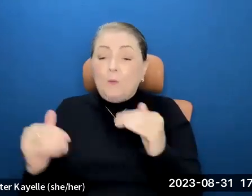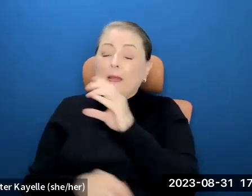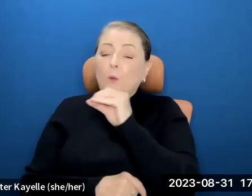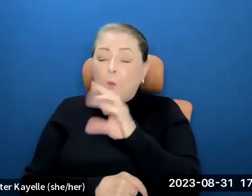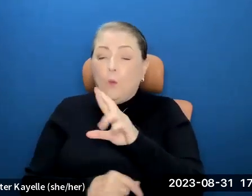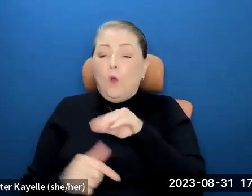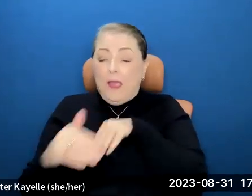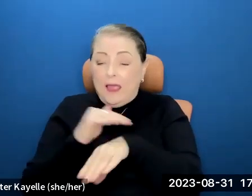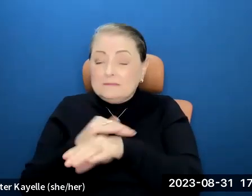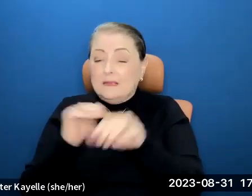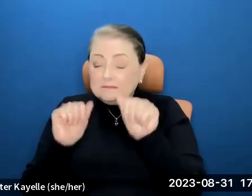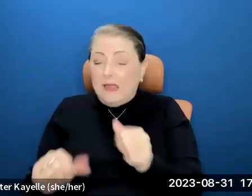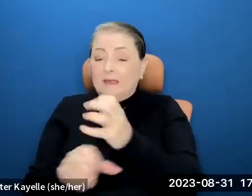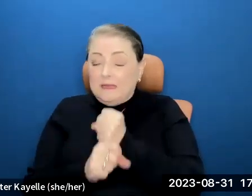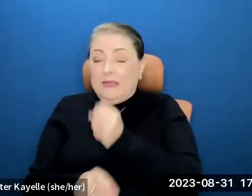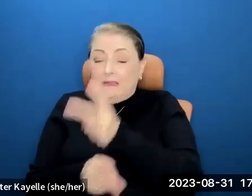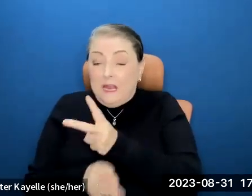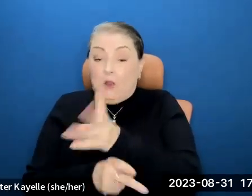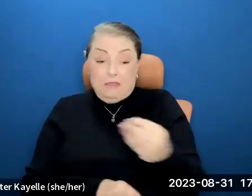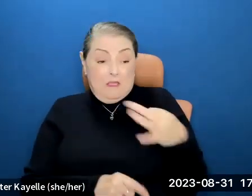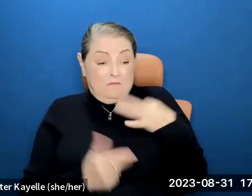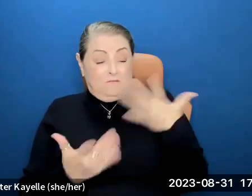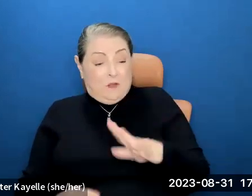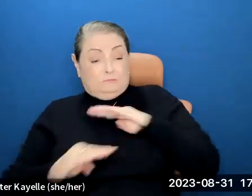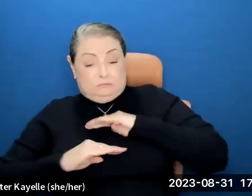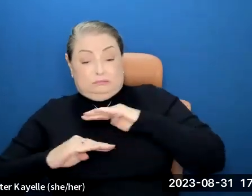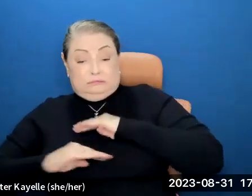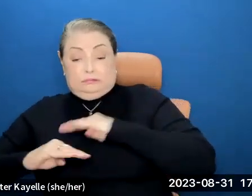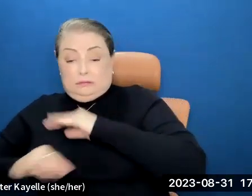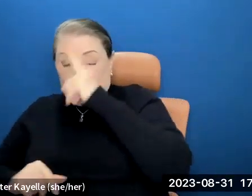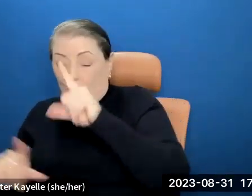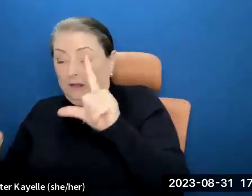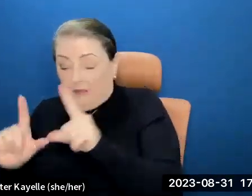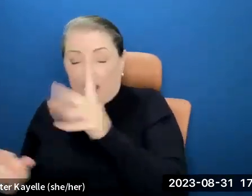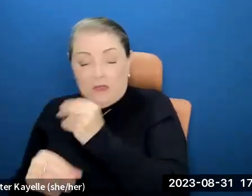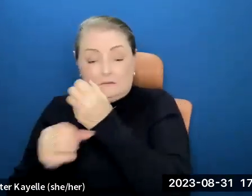if the applicant has met all the requirements to become licensed and has been safely practicing for